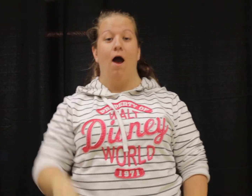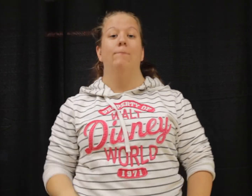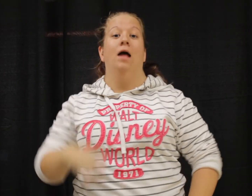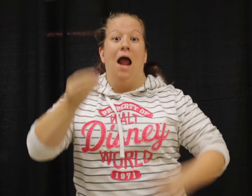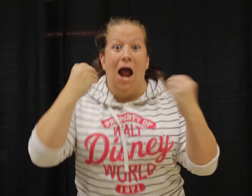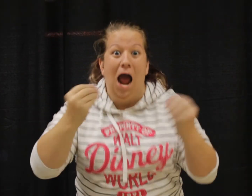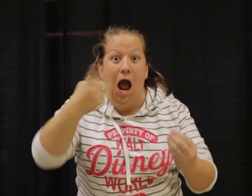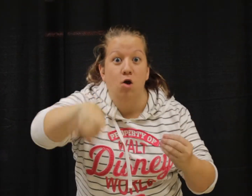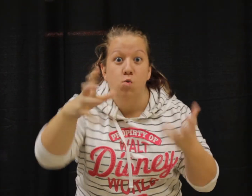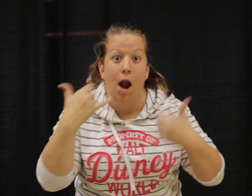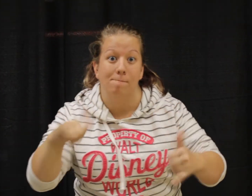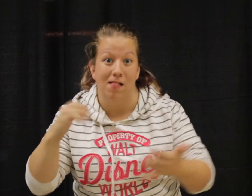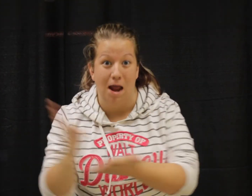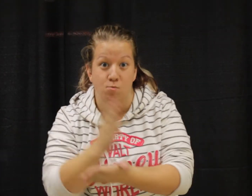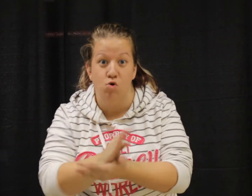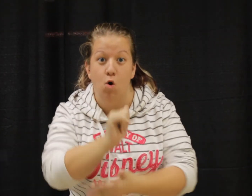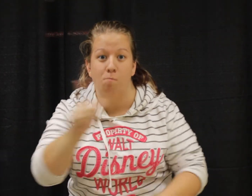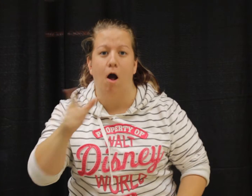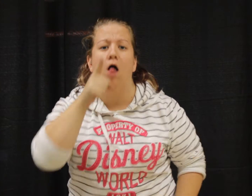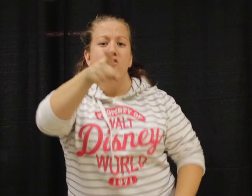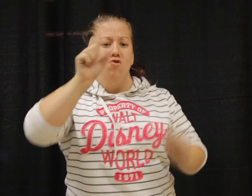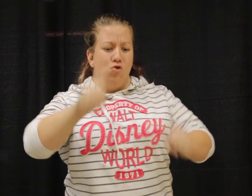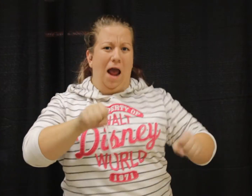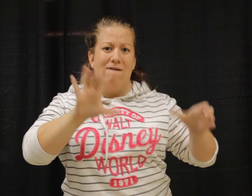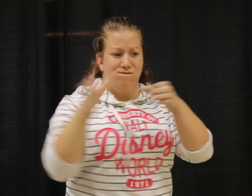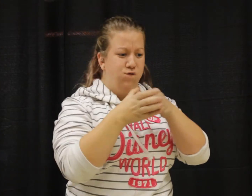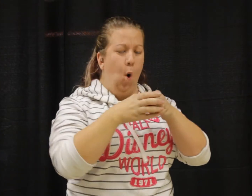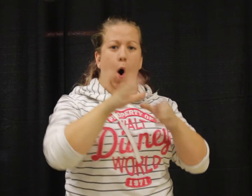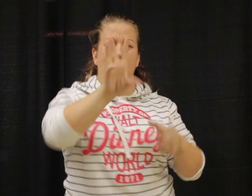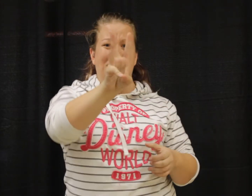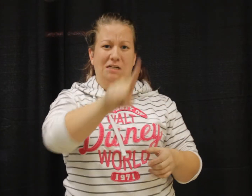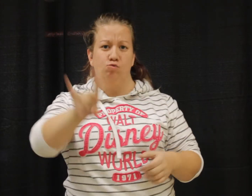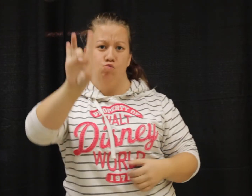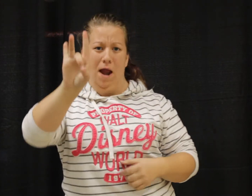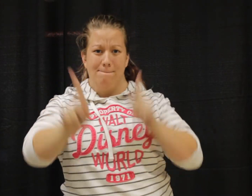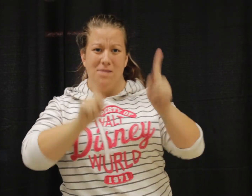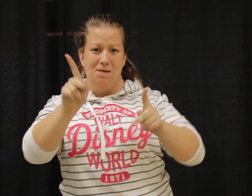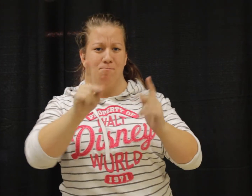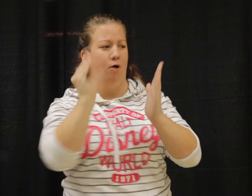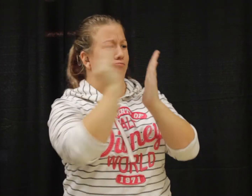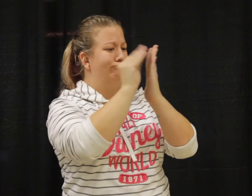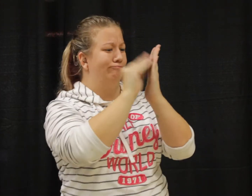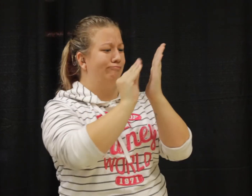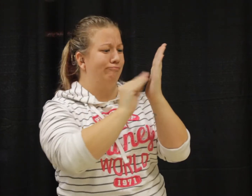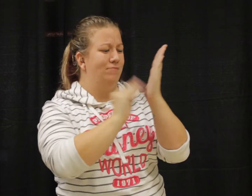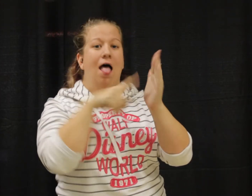In order to participate in the broomball event, you can create your own team of six to eight people